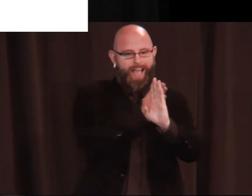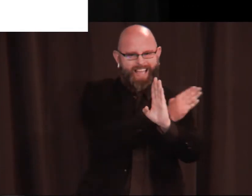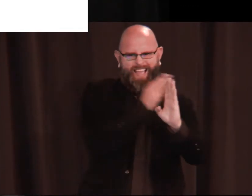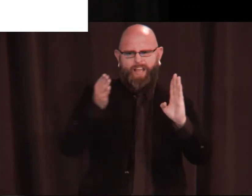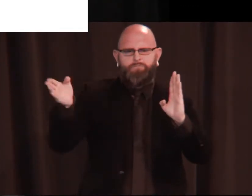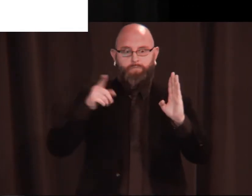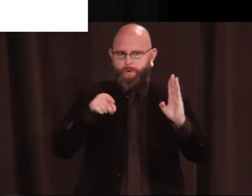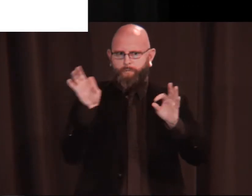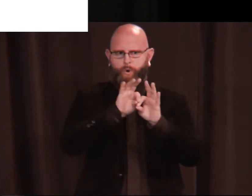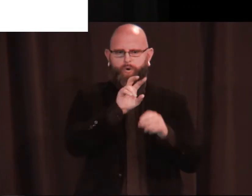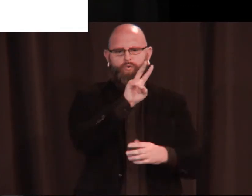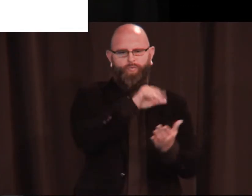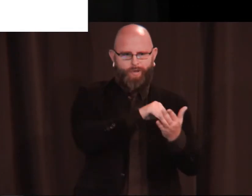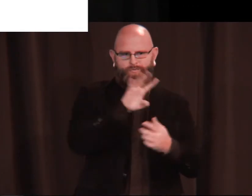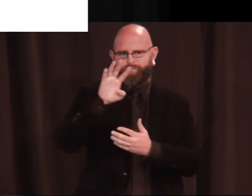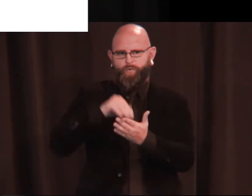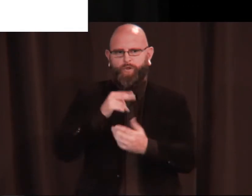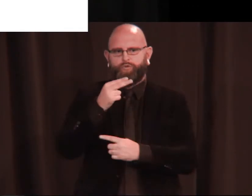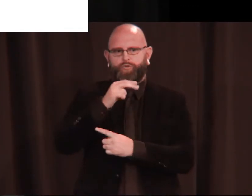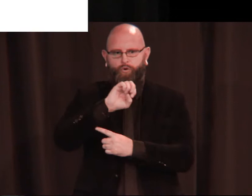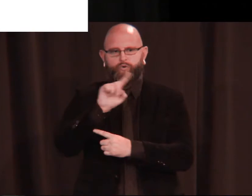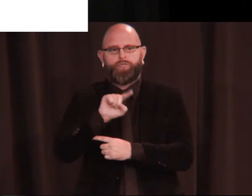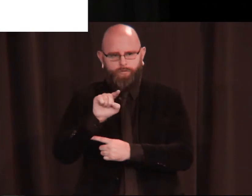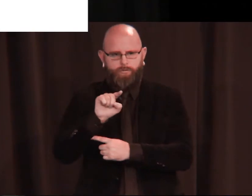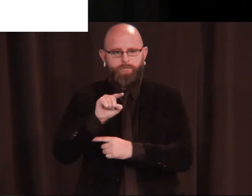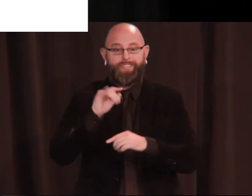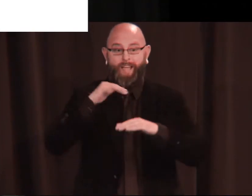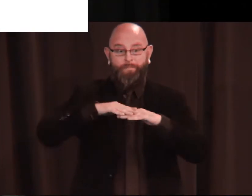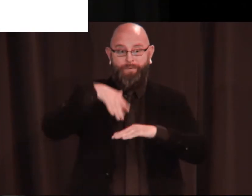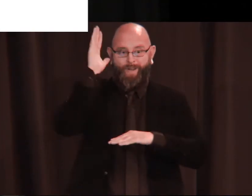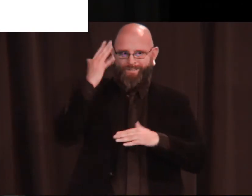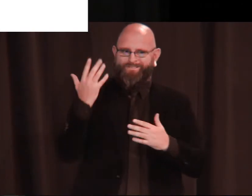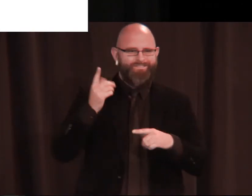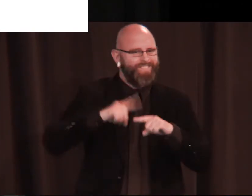So, anything above the line, the dots are inaudible, anything below the line,